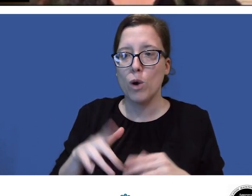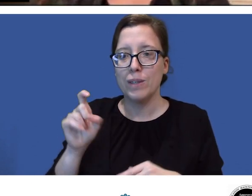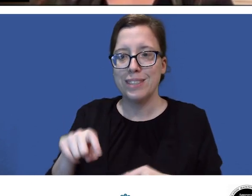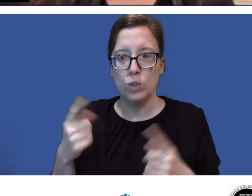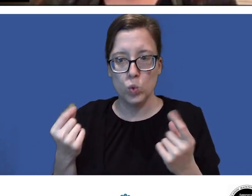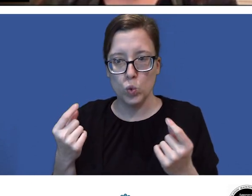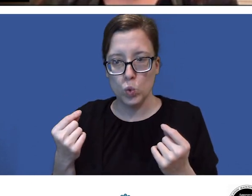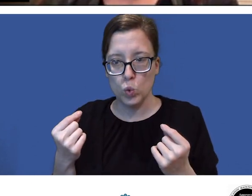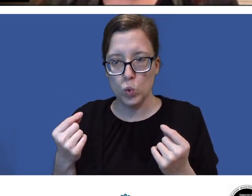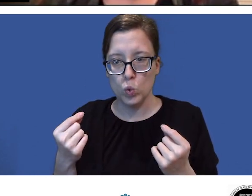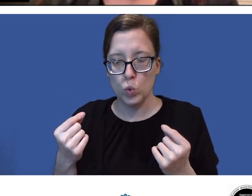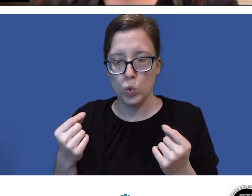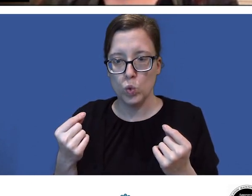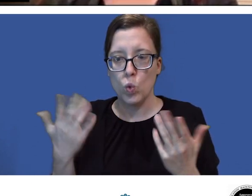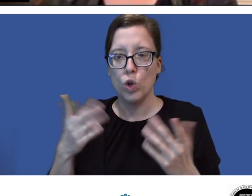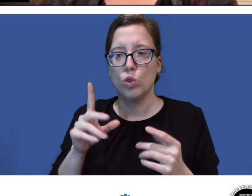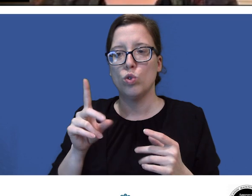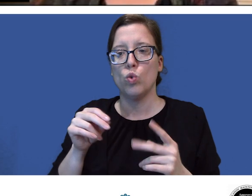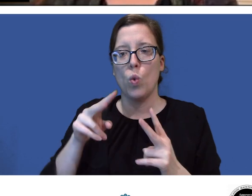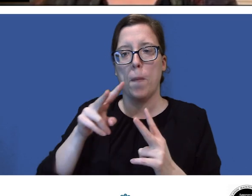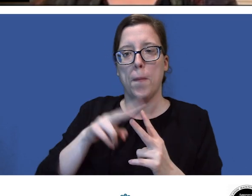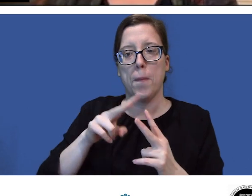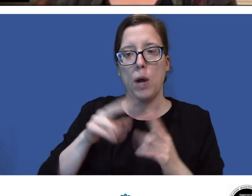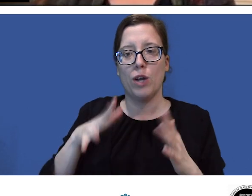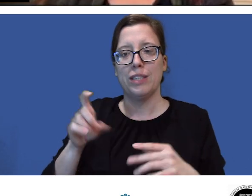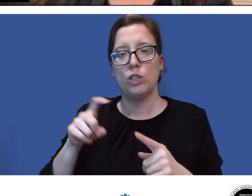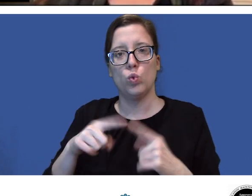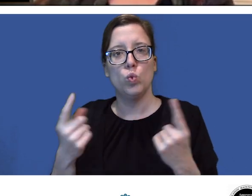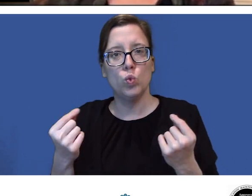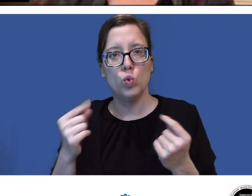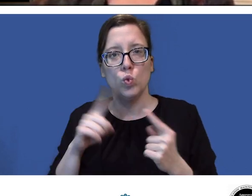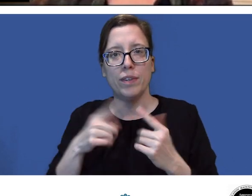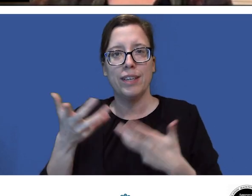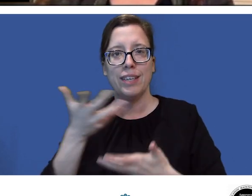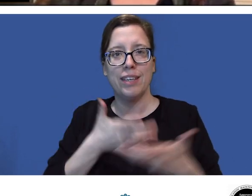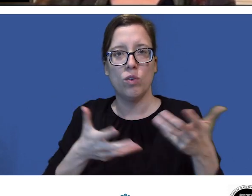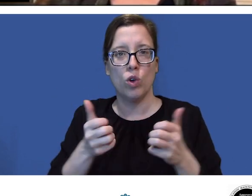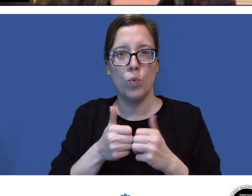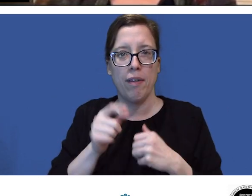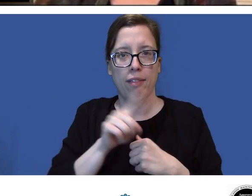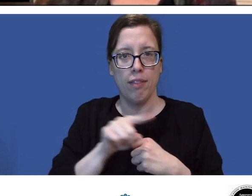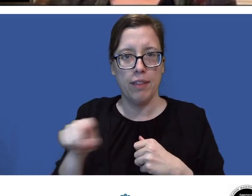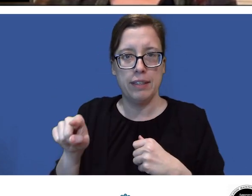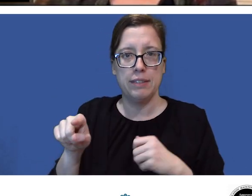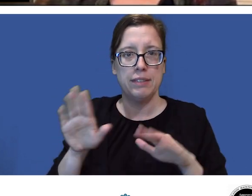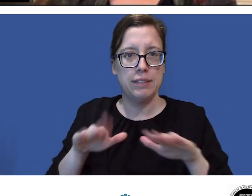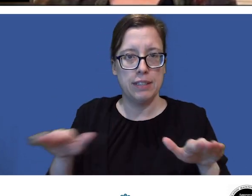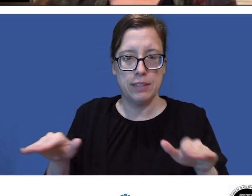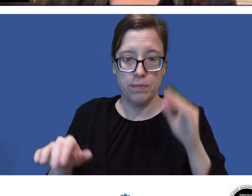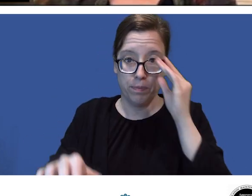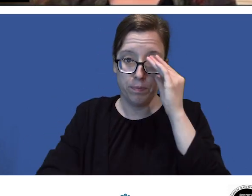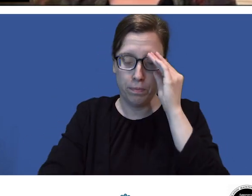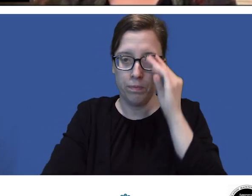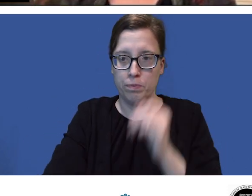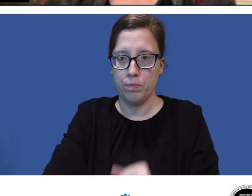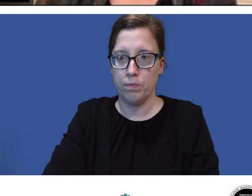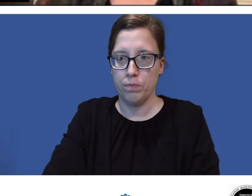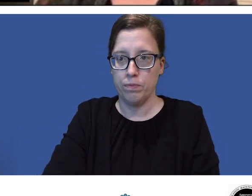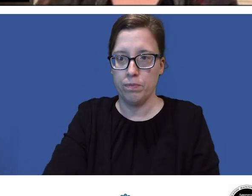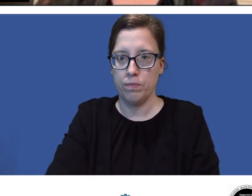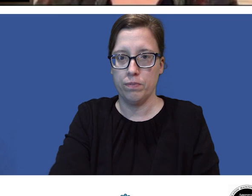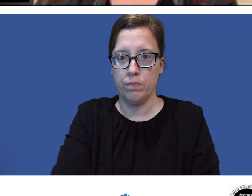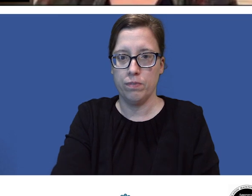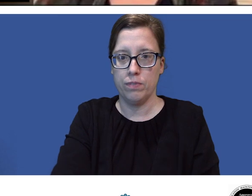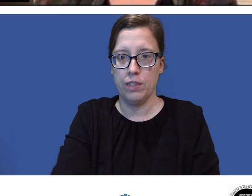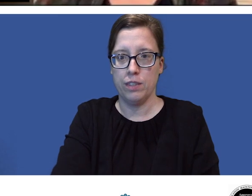partners need to do, right? What do partners need to do as they interact with these kiddos?